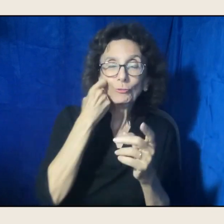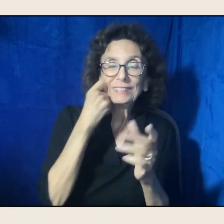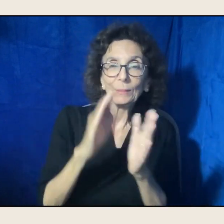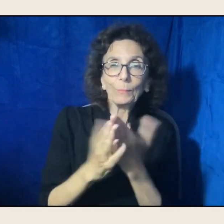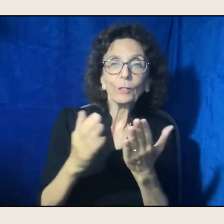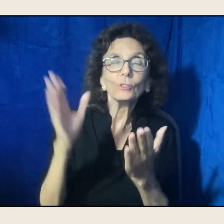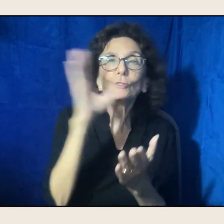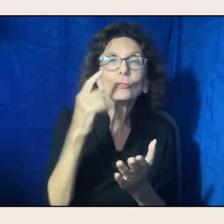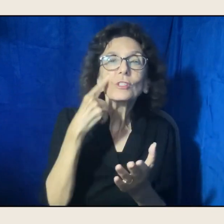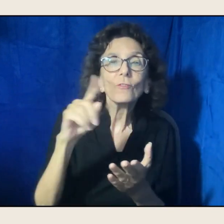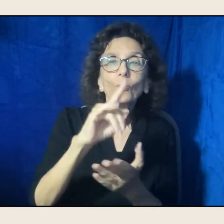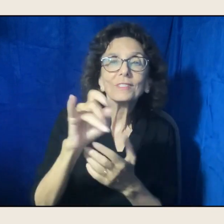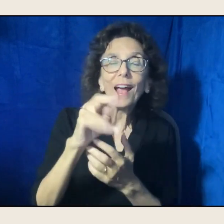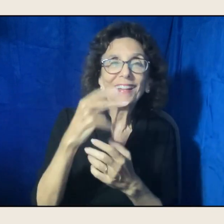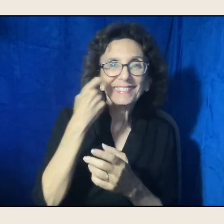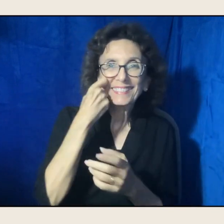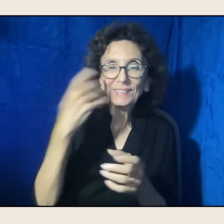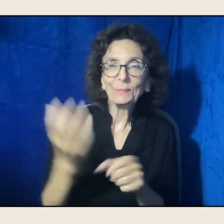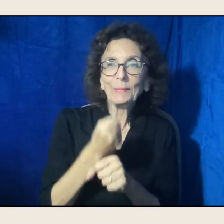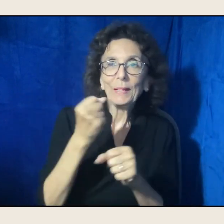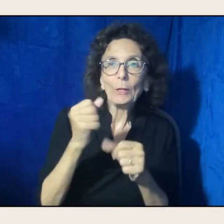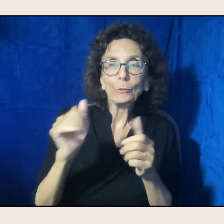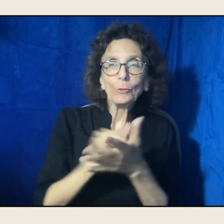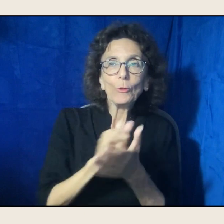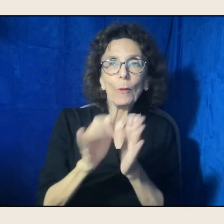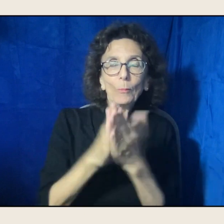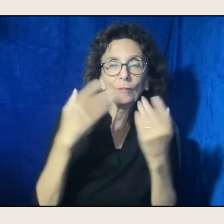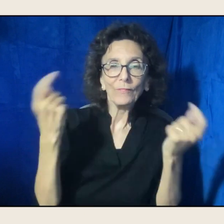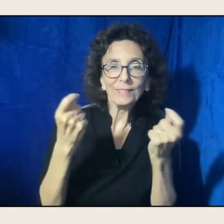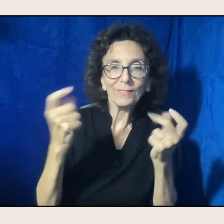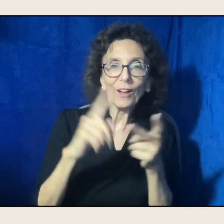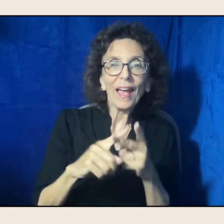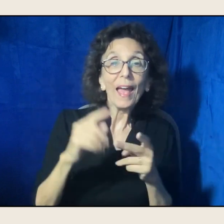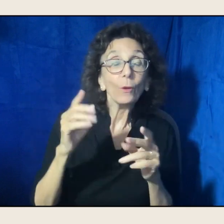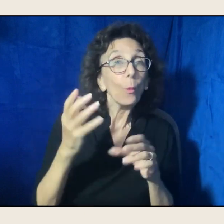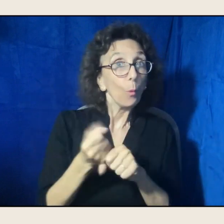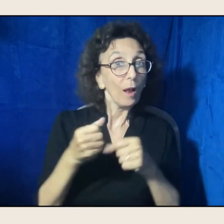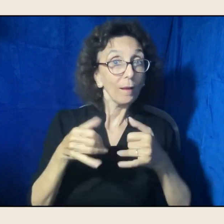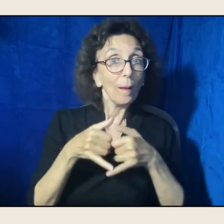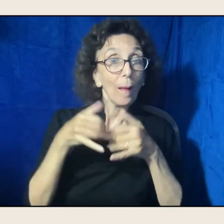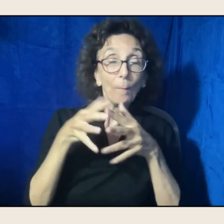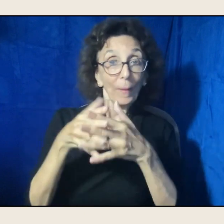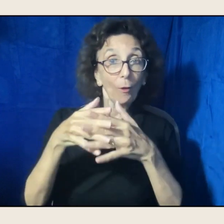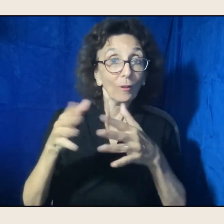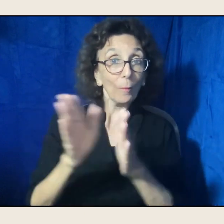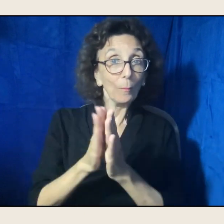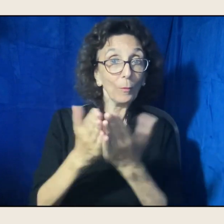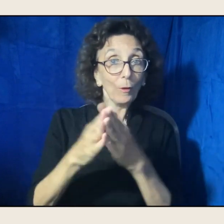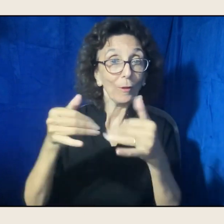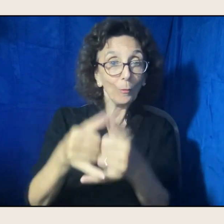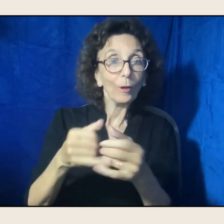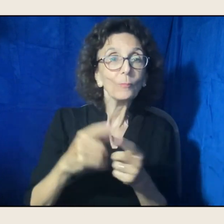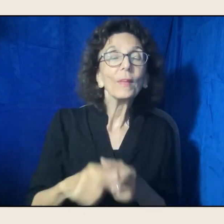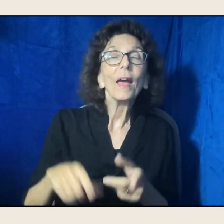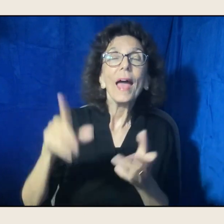and a winner of an American Book Award. Since the publication of the 2018 IPCC report,